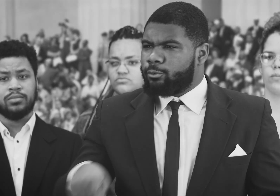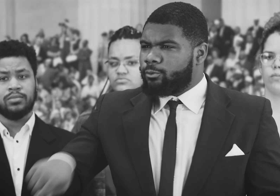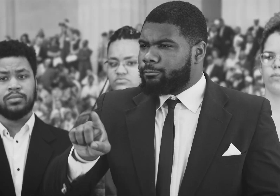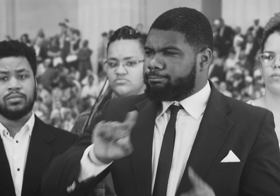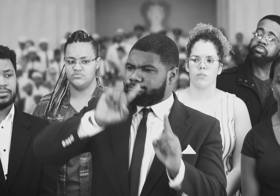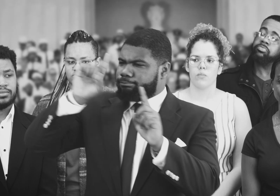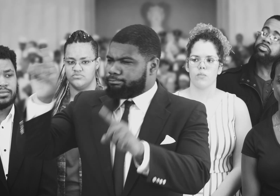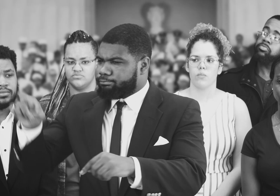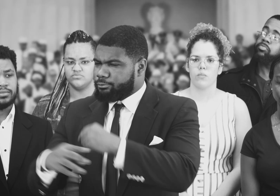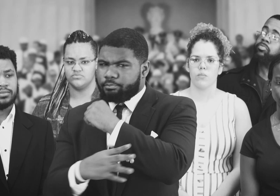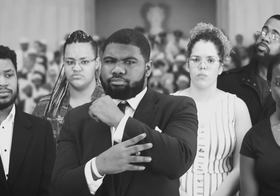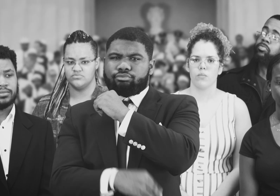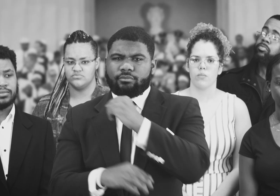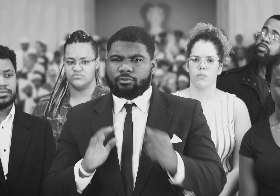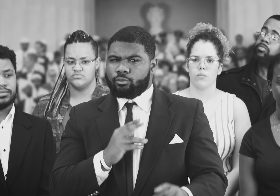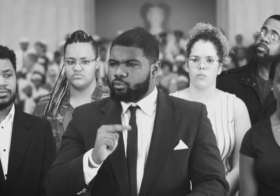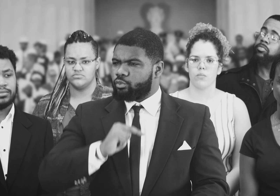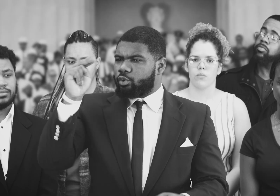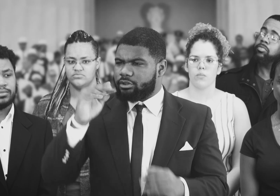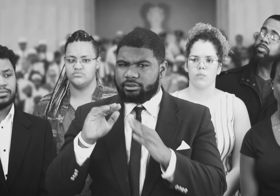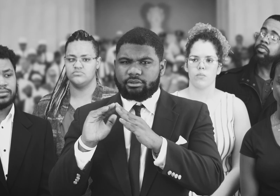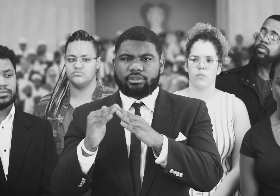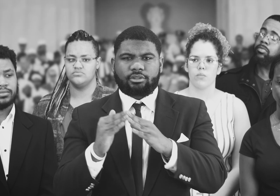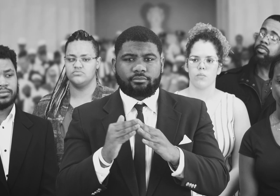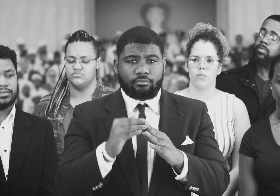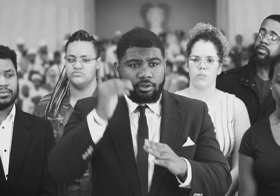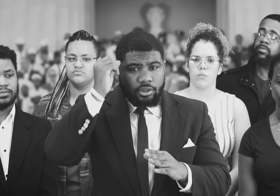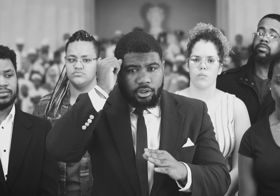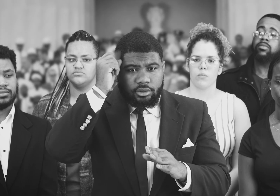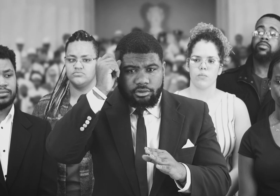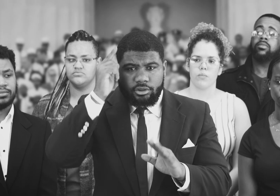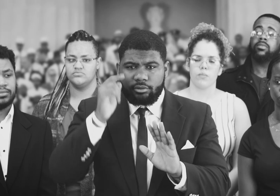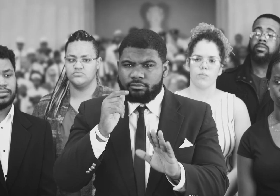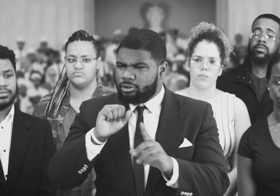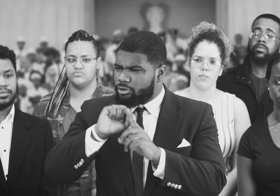go back to the slums and ghettos of our northern cities, knowing that somehow